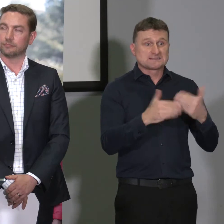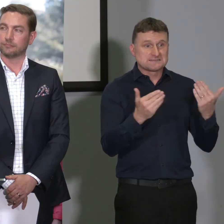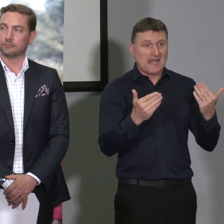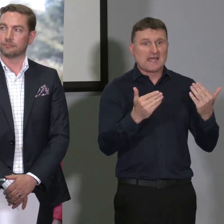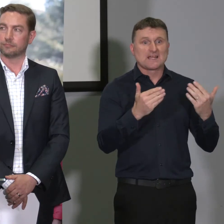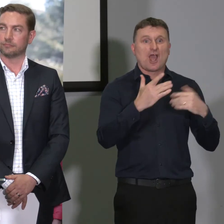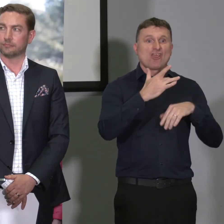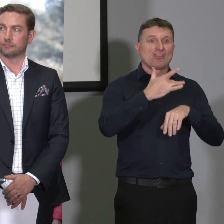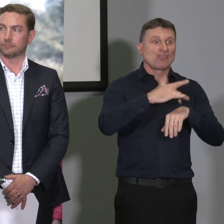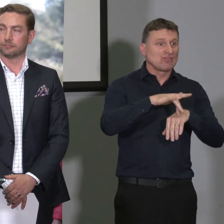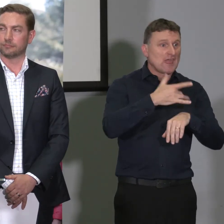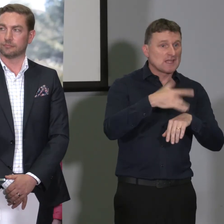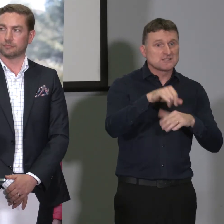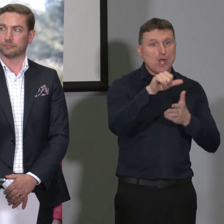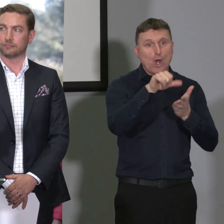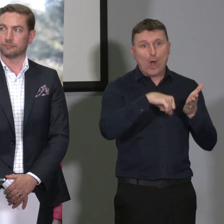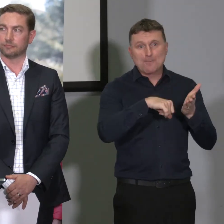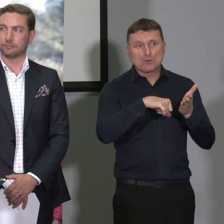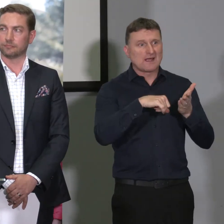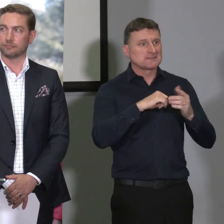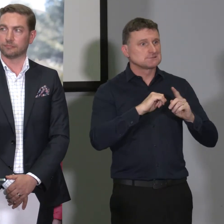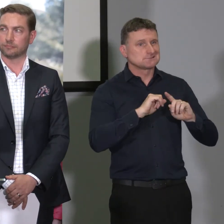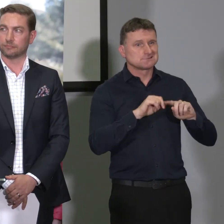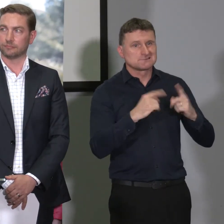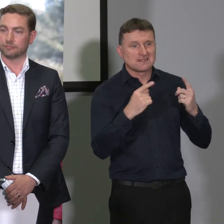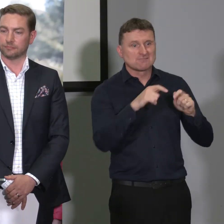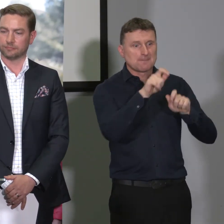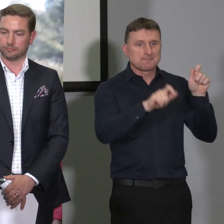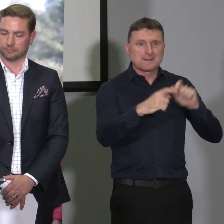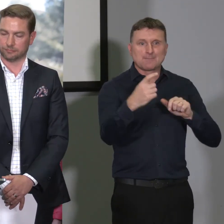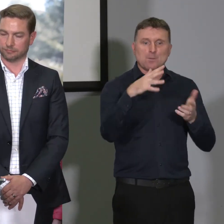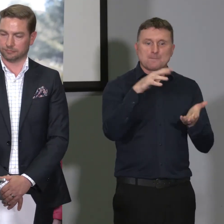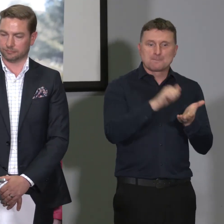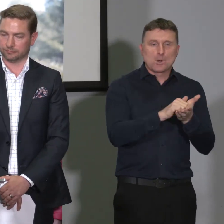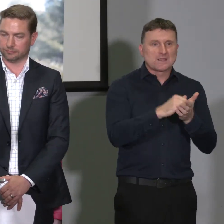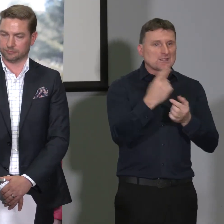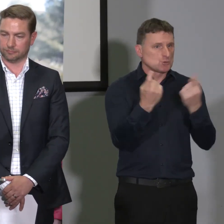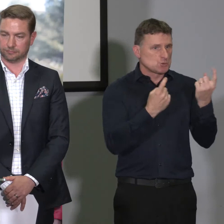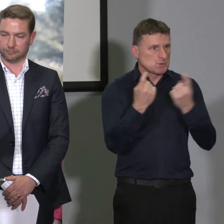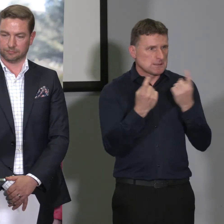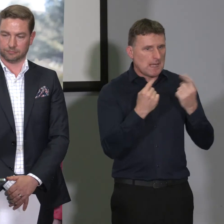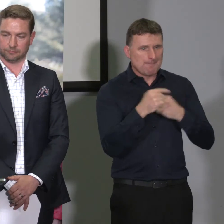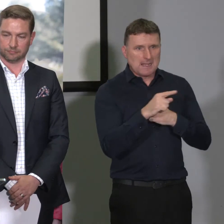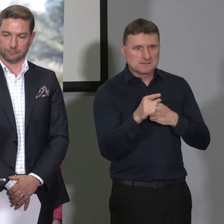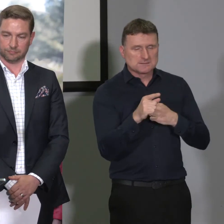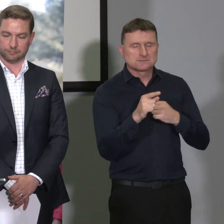staff, and what planned care is being scheduled for that